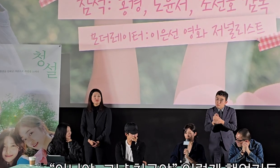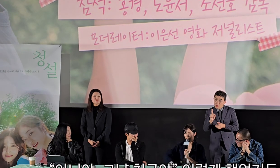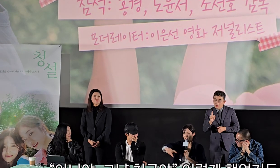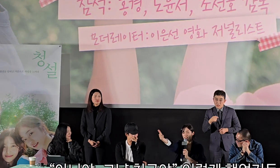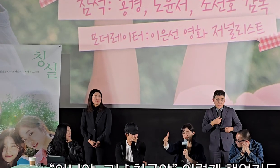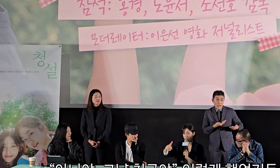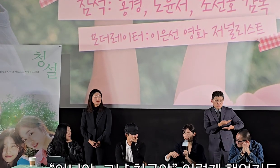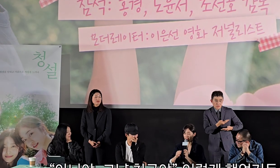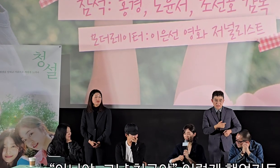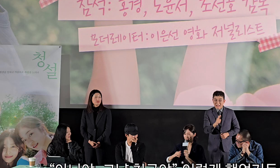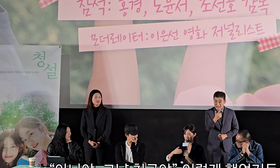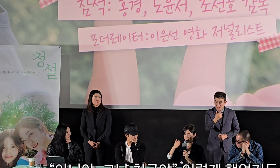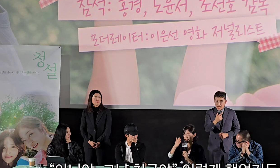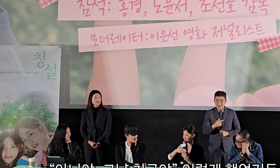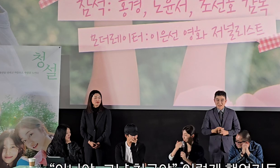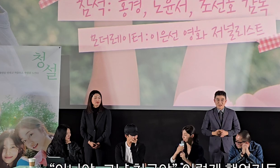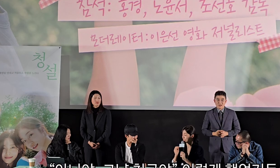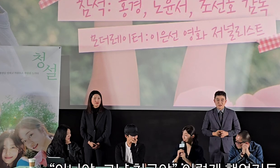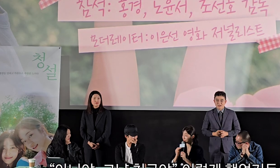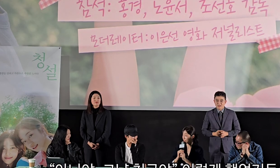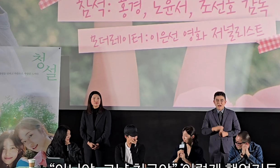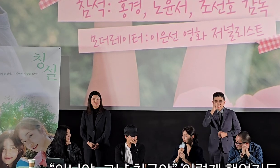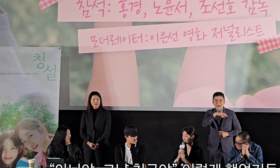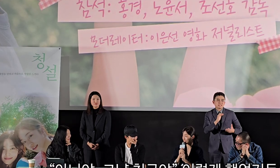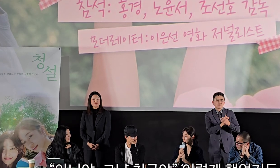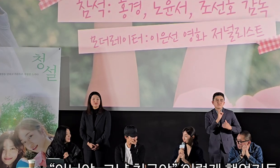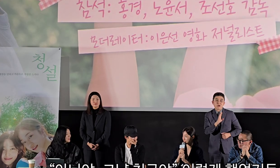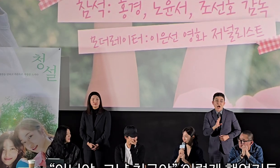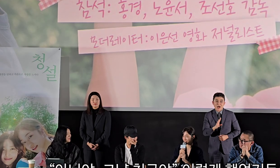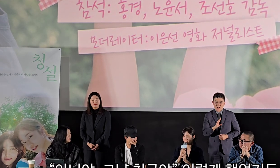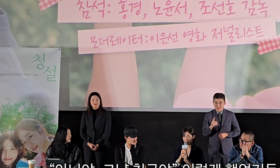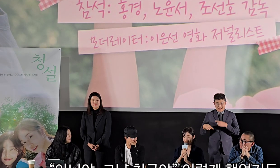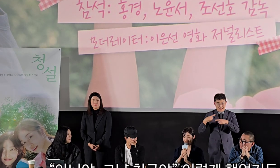"No, we're just friends."